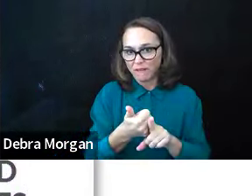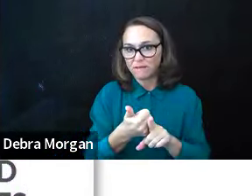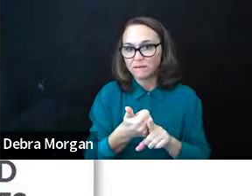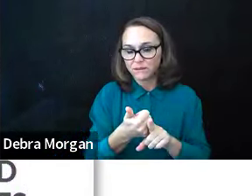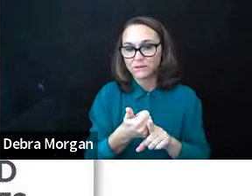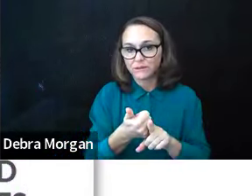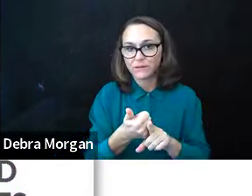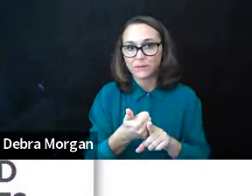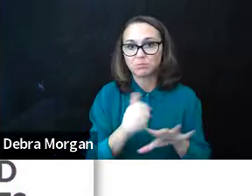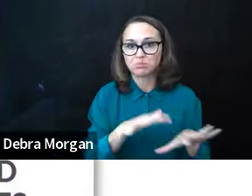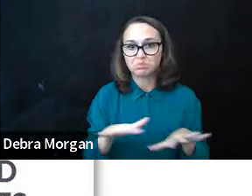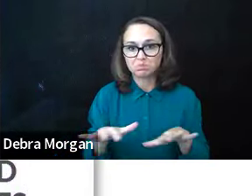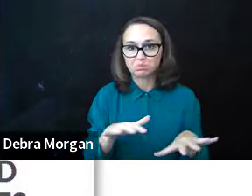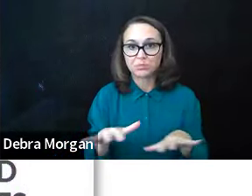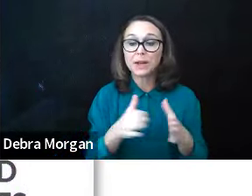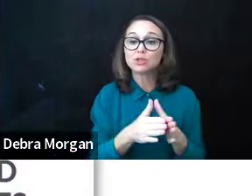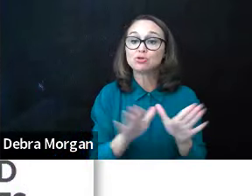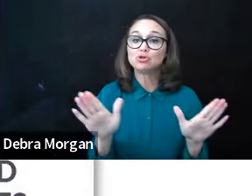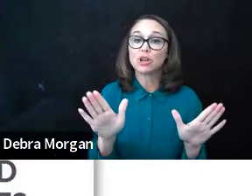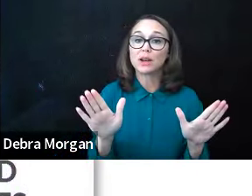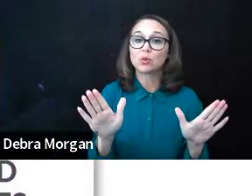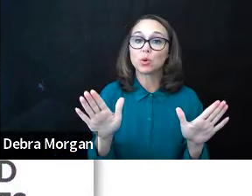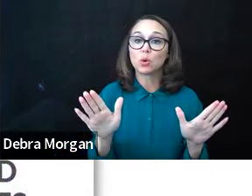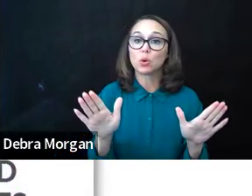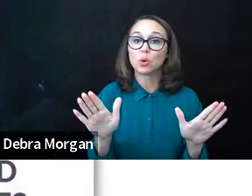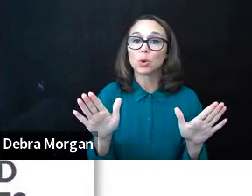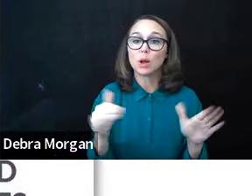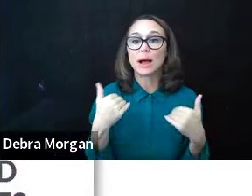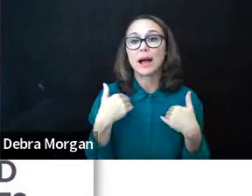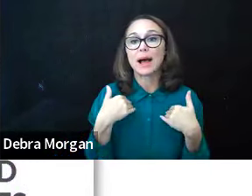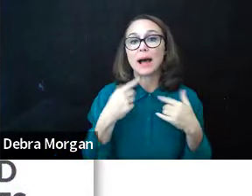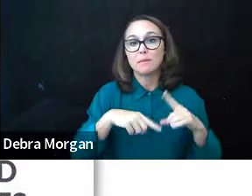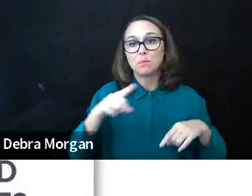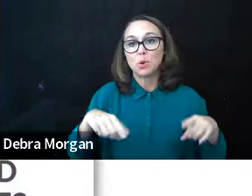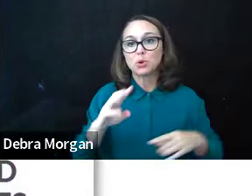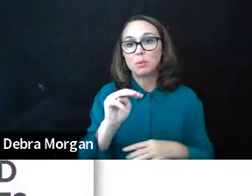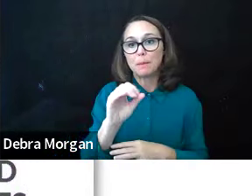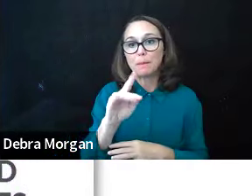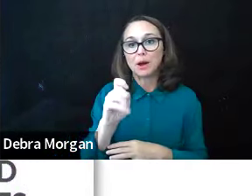the one for general audiences that has multiple modules. And then the four trainings shown at